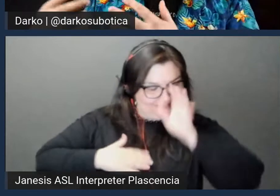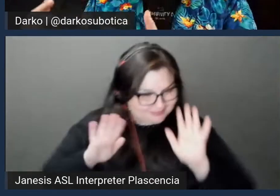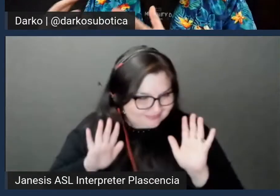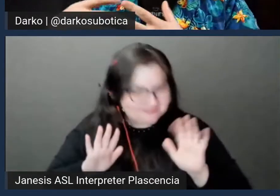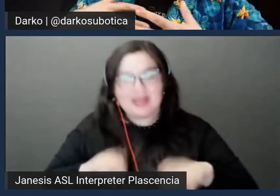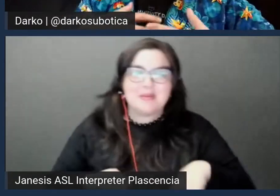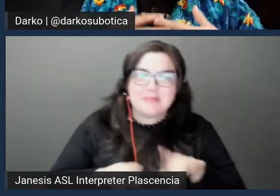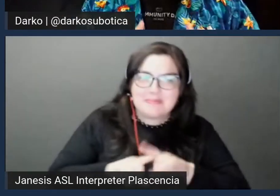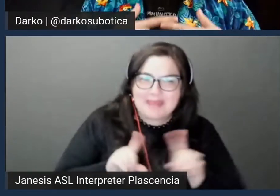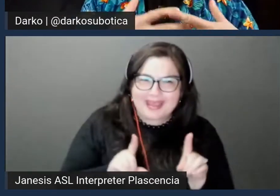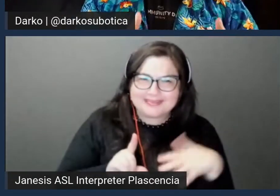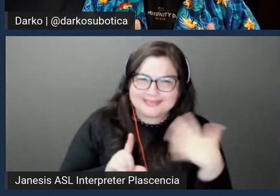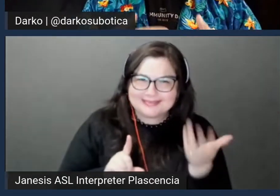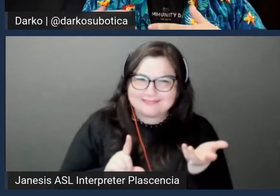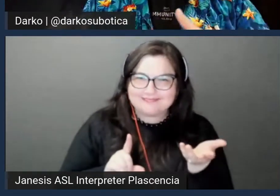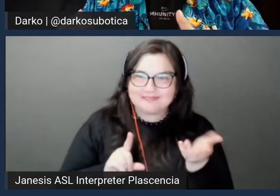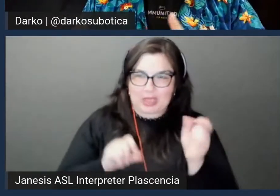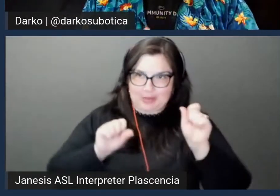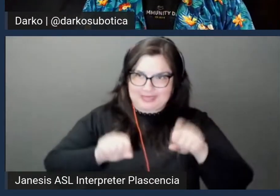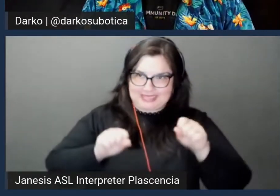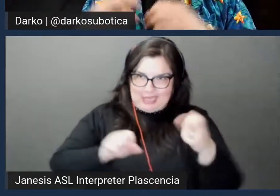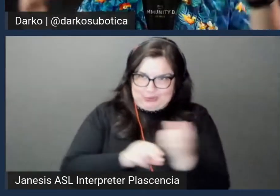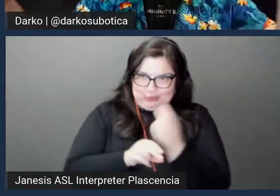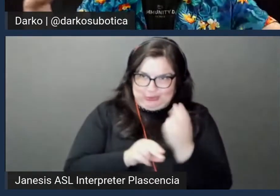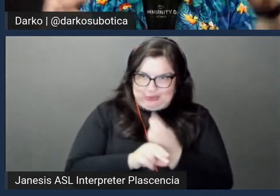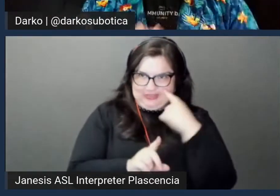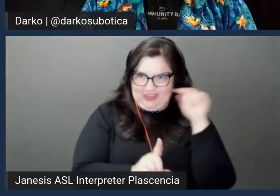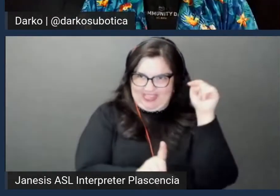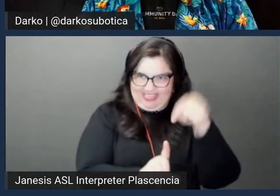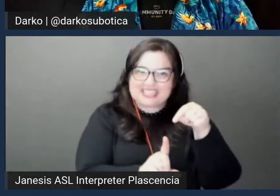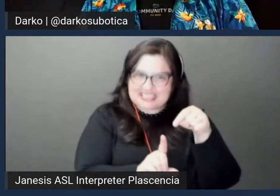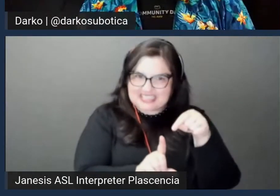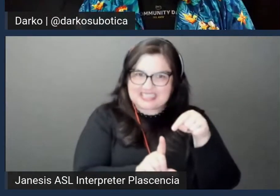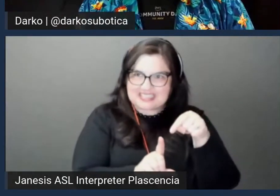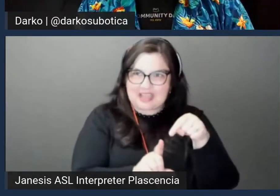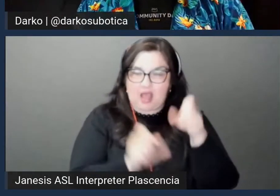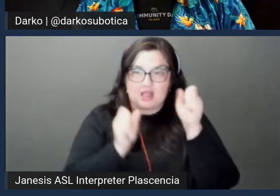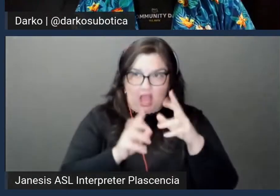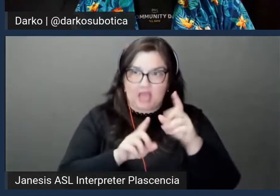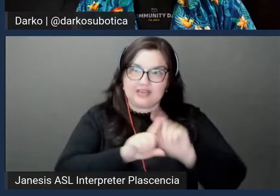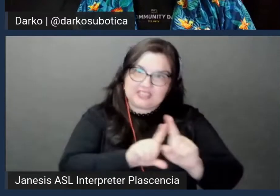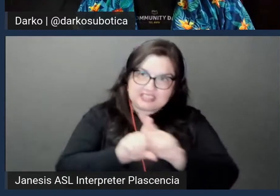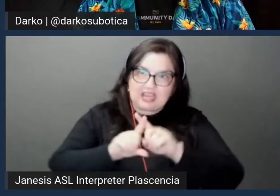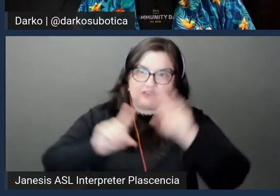But is this a potential use case for something like that, with a lot of different cameras and sensors and all those things.